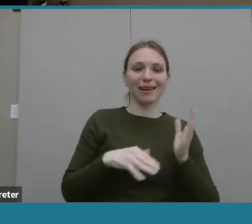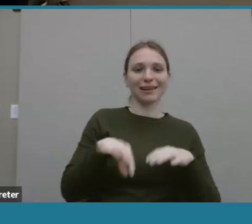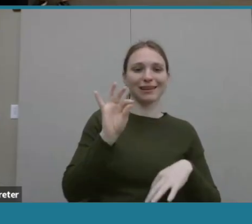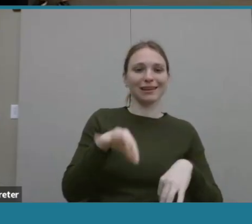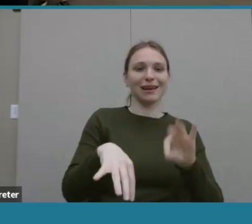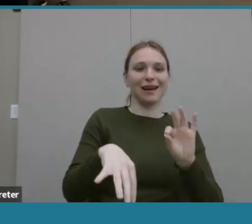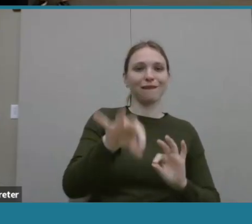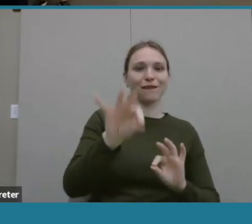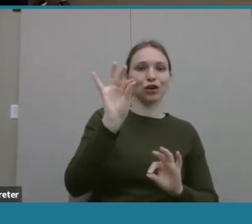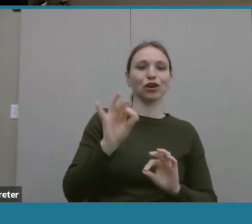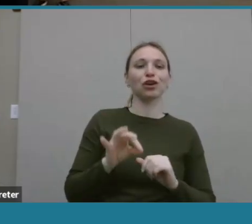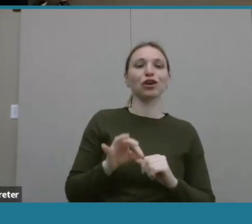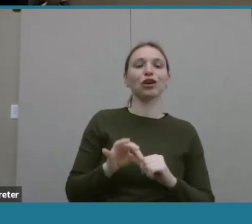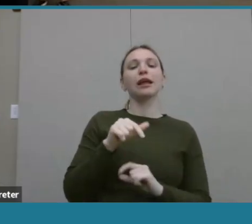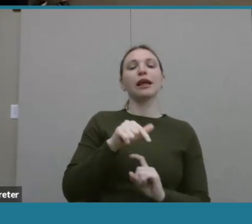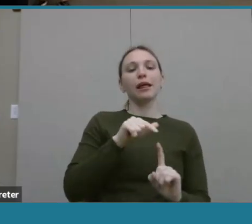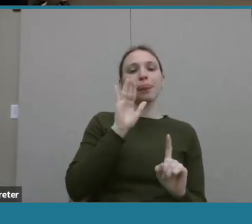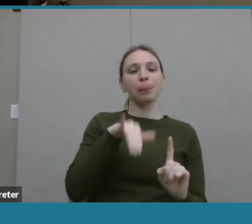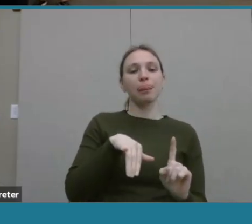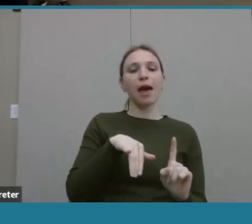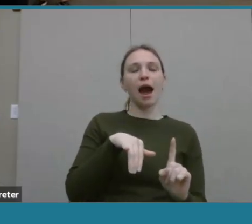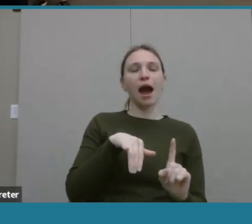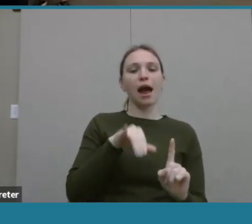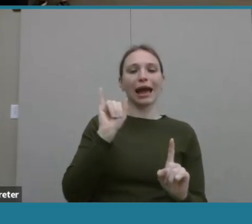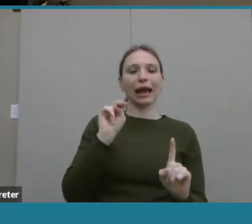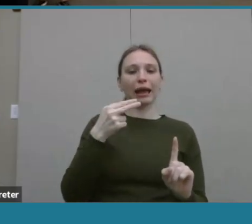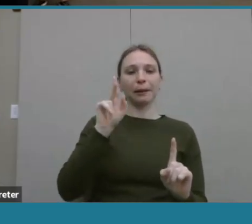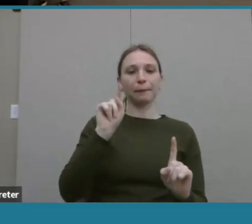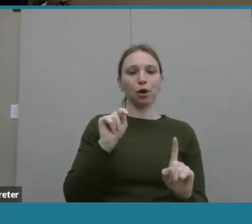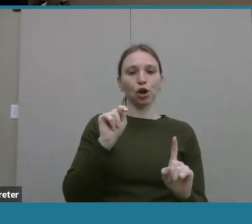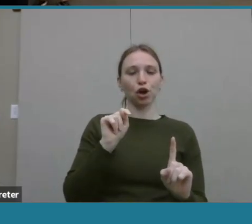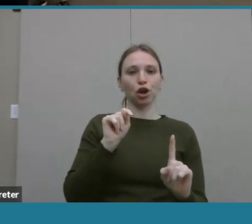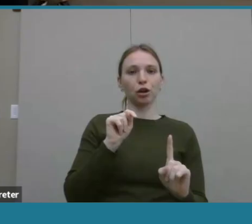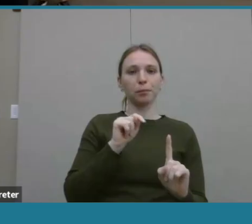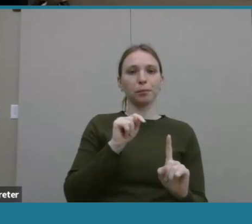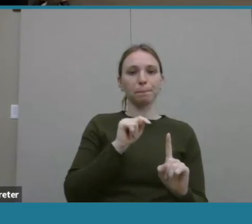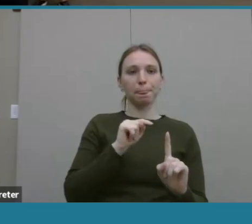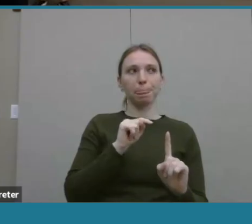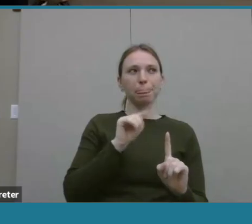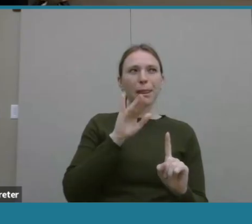sessions, was like I said about 9, 8 months, I think, in reality.